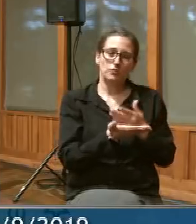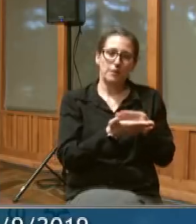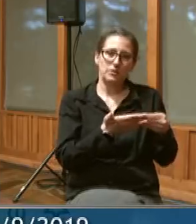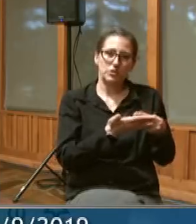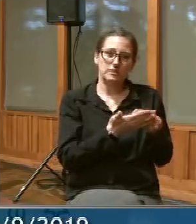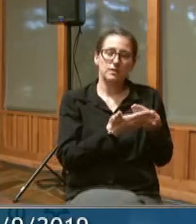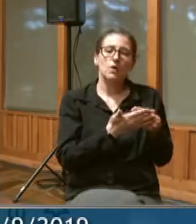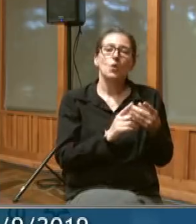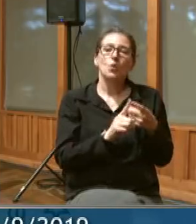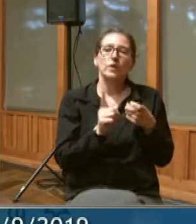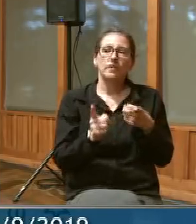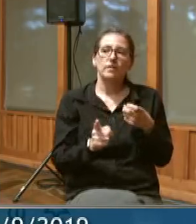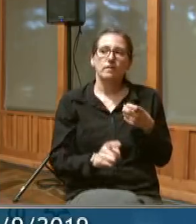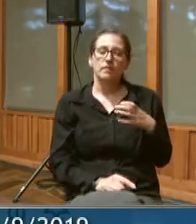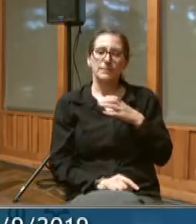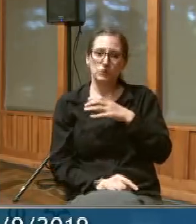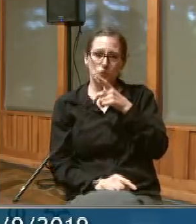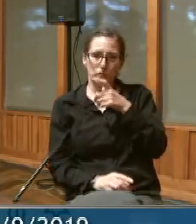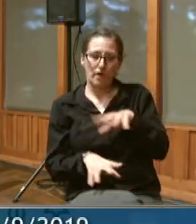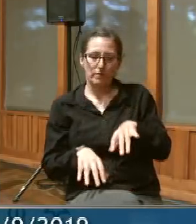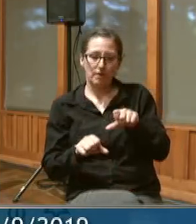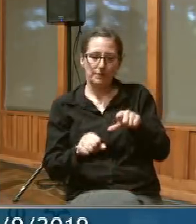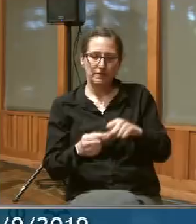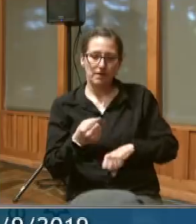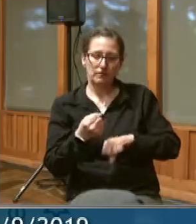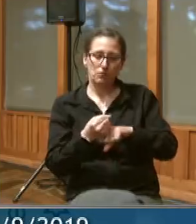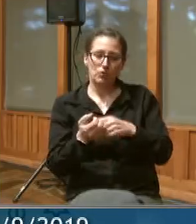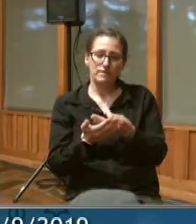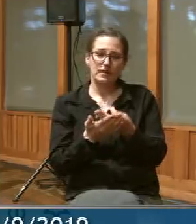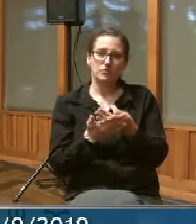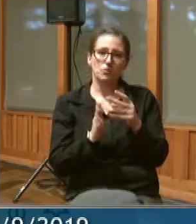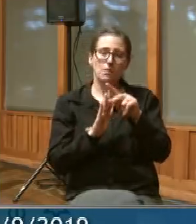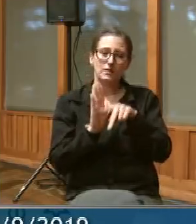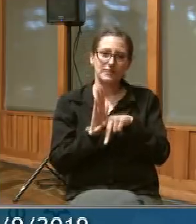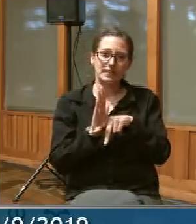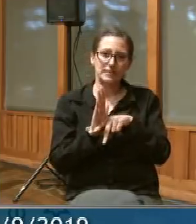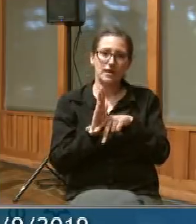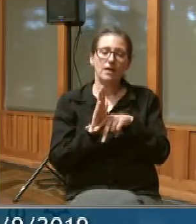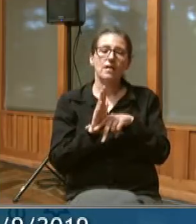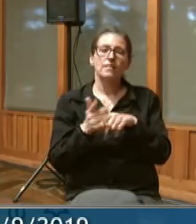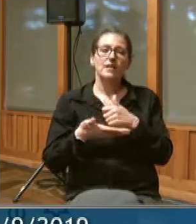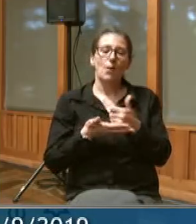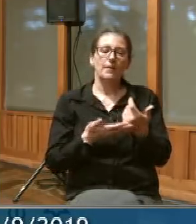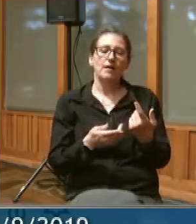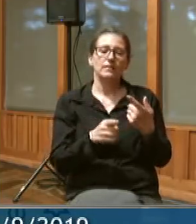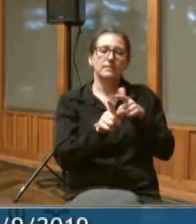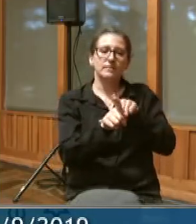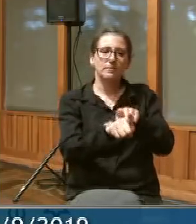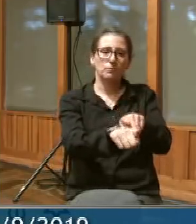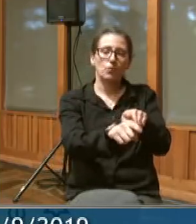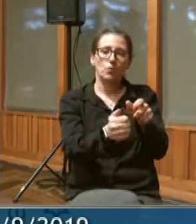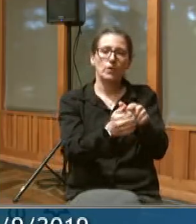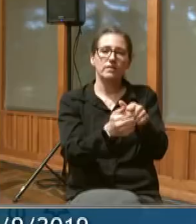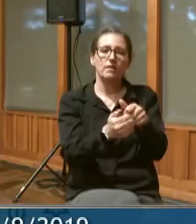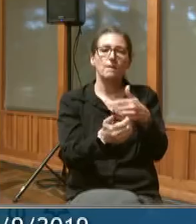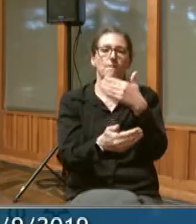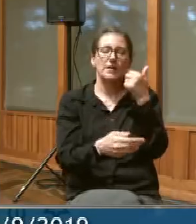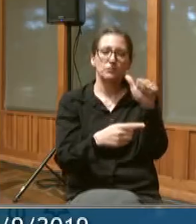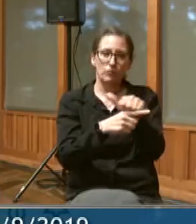CONTINUING THE TRAJECTORY SET BY MY PREVIOUS PROPOSED BUDGETS WITH THE SUPPORT OF MY COLLEAGUES ON THE CITY COUNCIL WHO HAVE ADOPTED AND SUPPORTED FINANCIAL POLICIES THAT BRING US